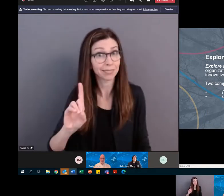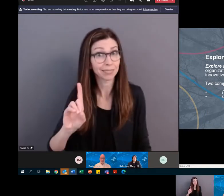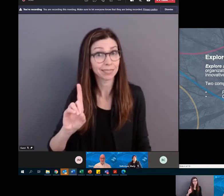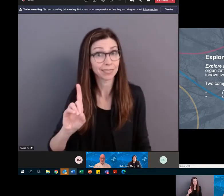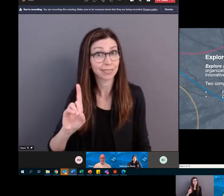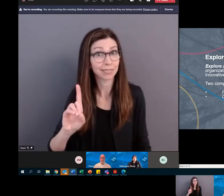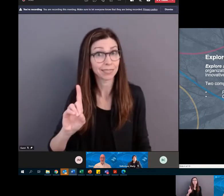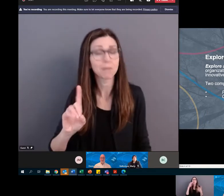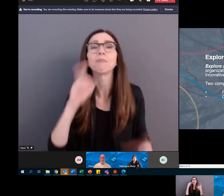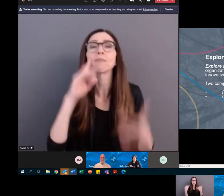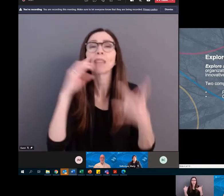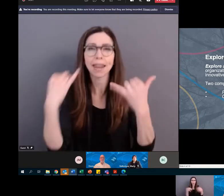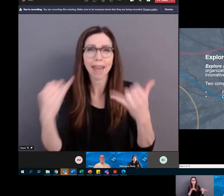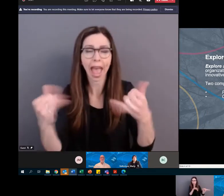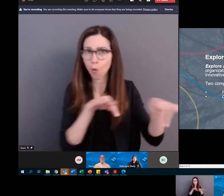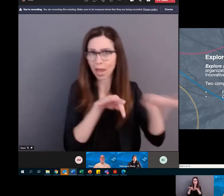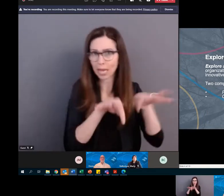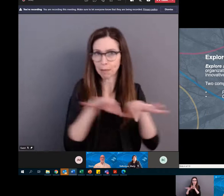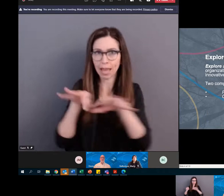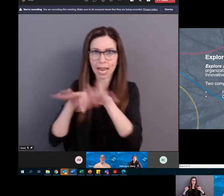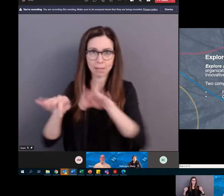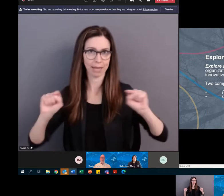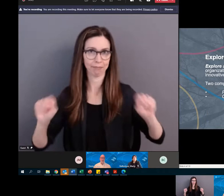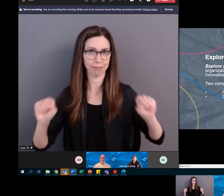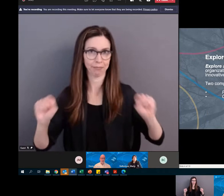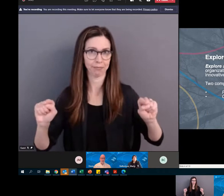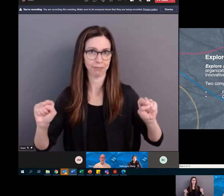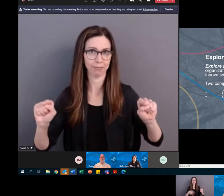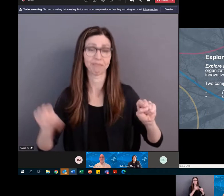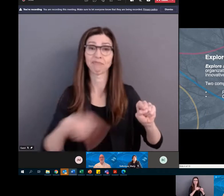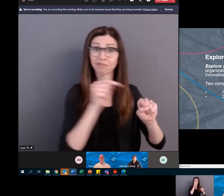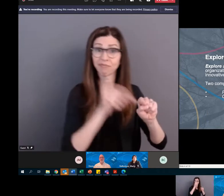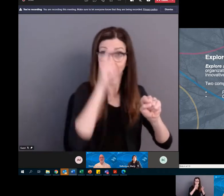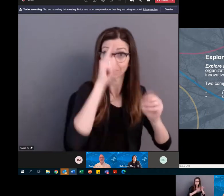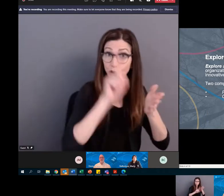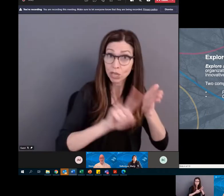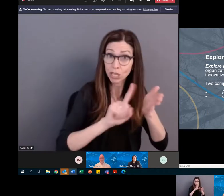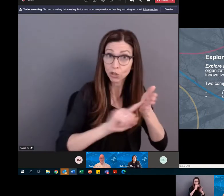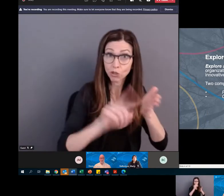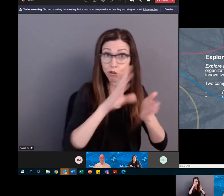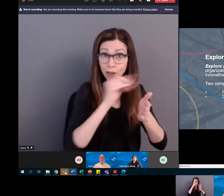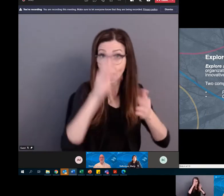specific grant components. The Research and Creation component of